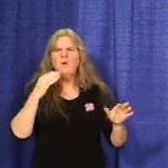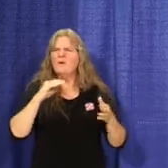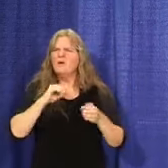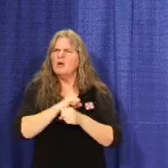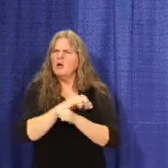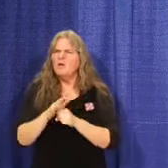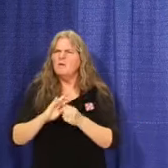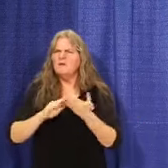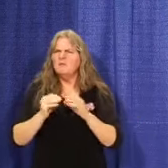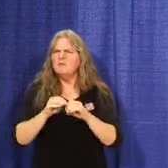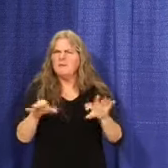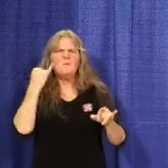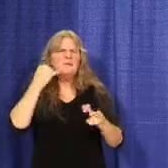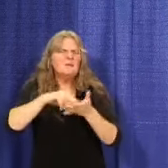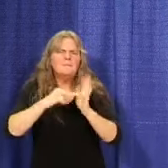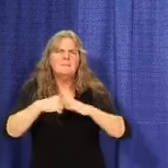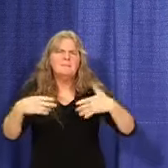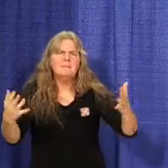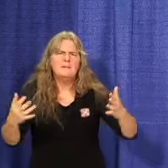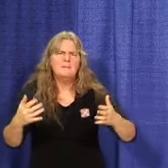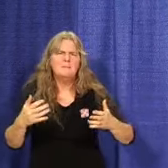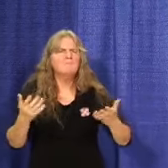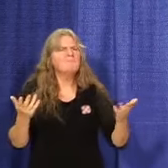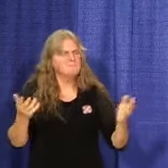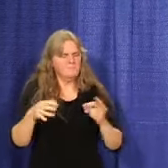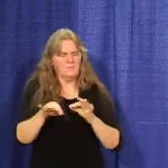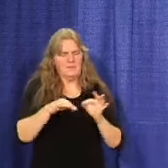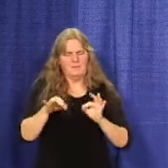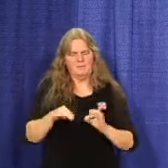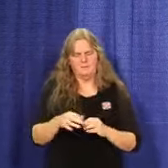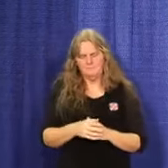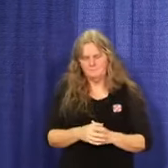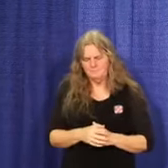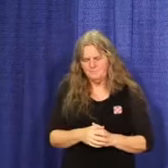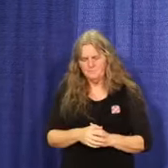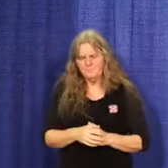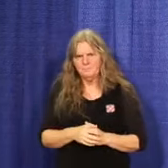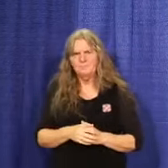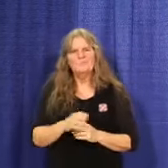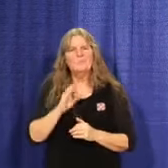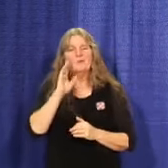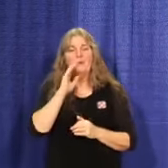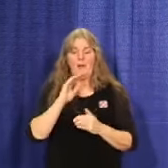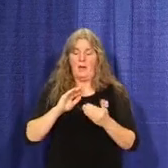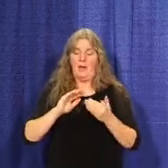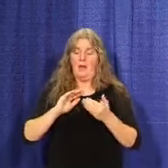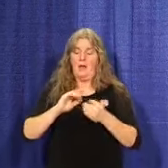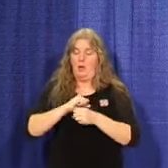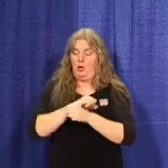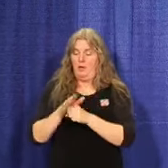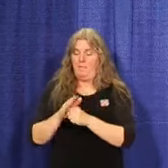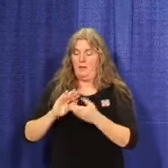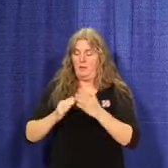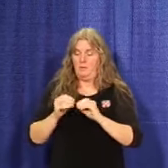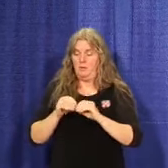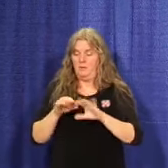It is important to remember that community spread or transmission means that the disease is no